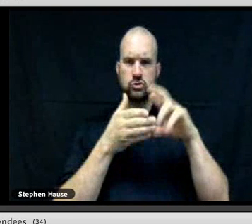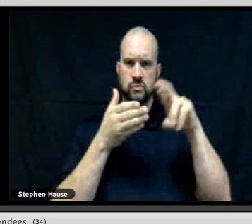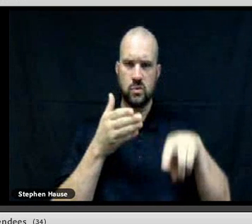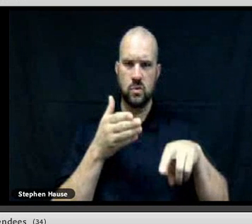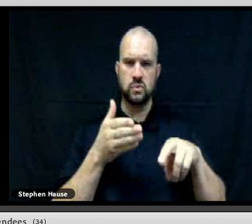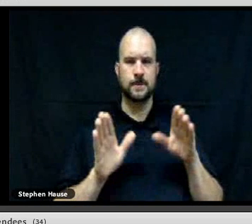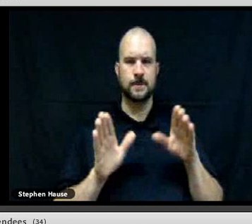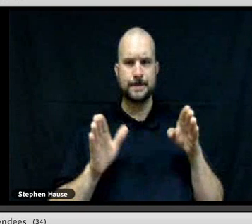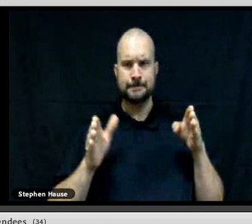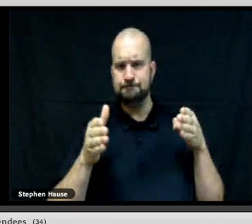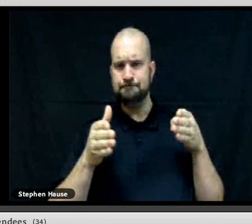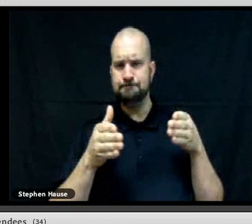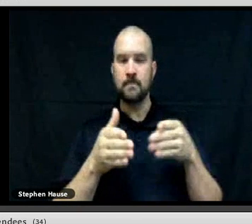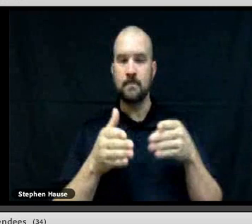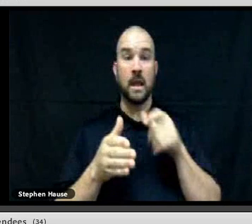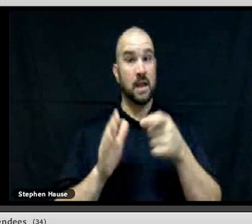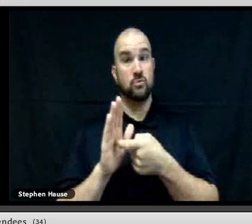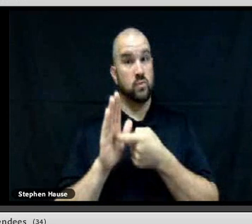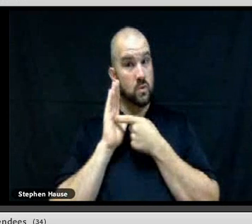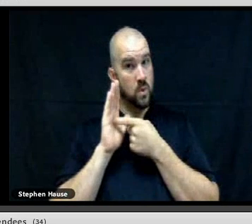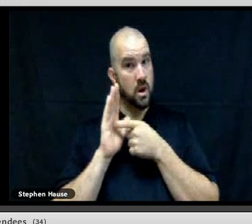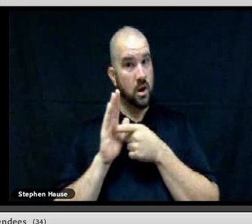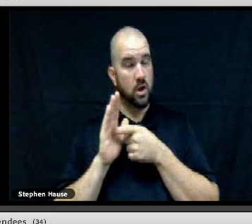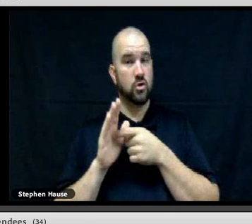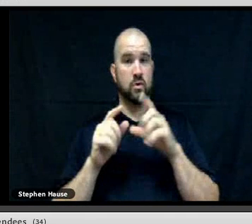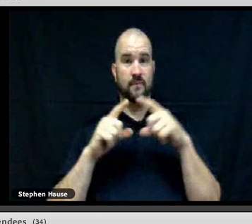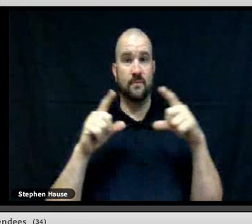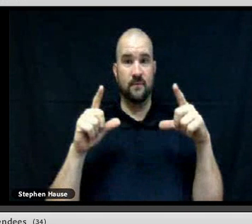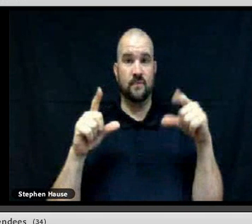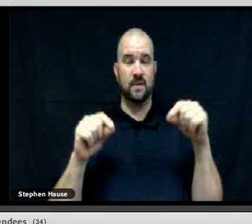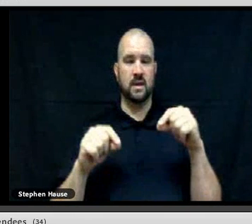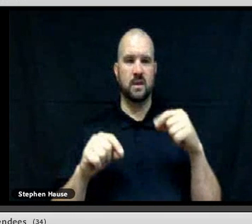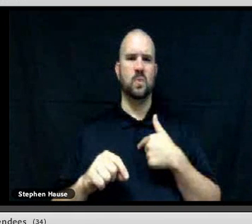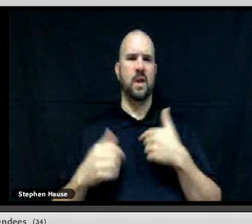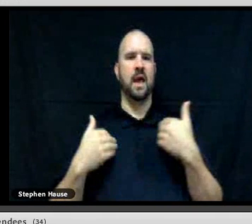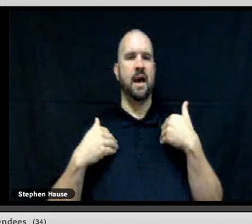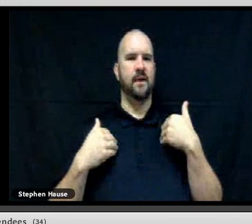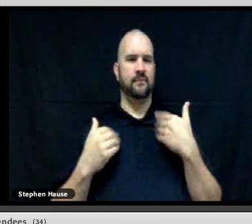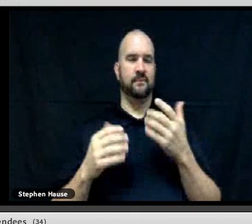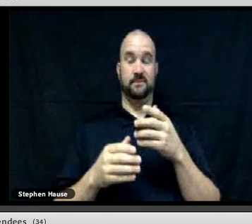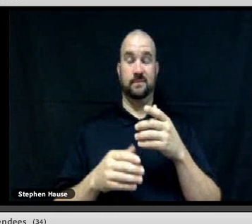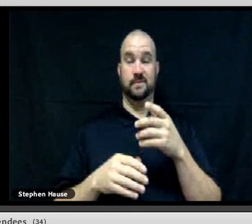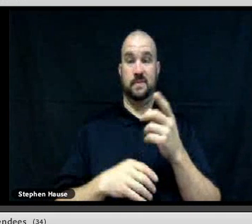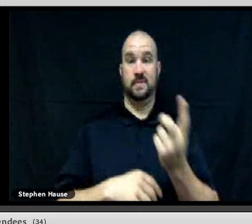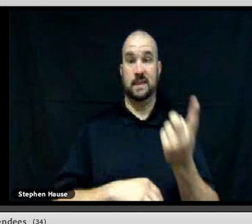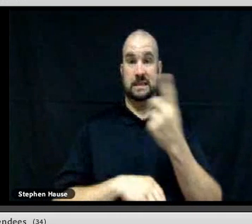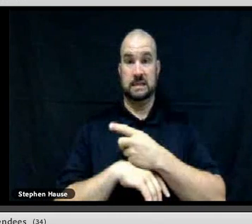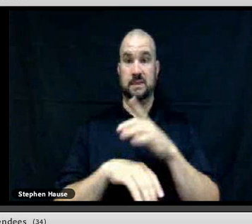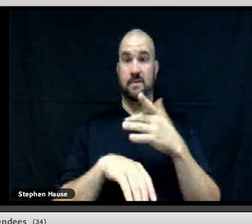most of us have dates available for our objects and they really enrich the experience, um,